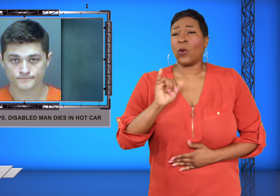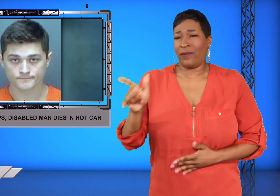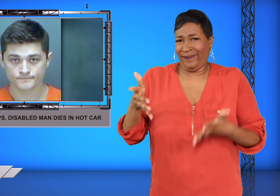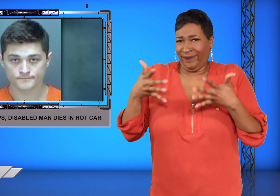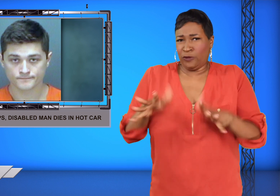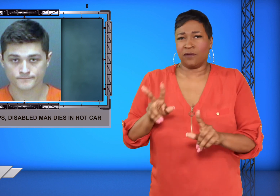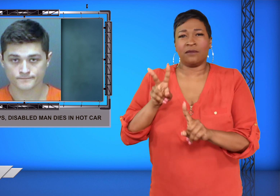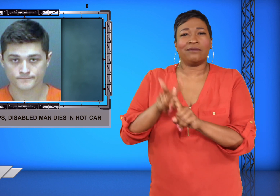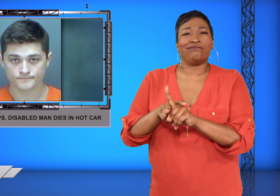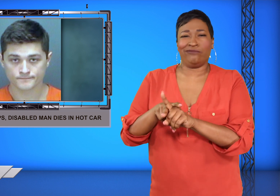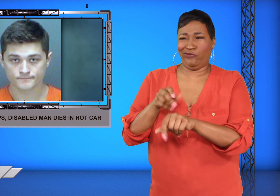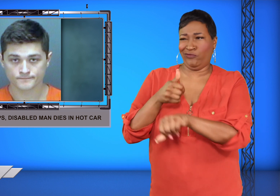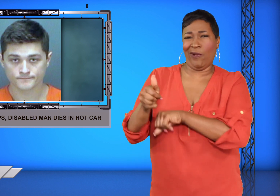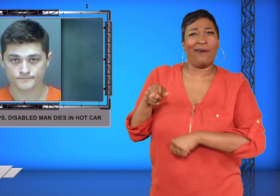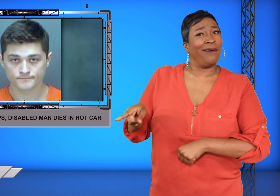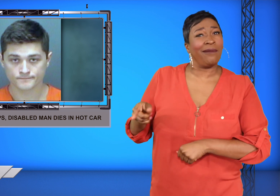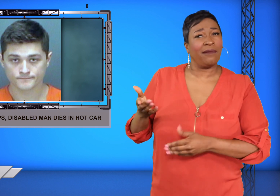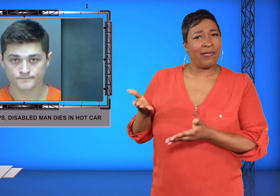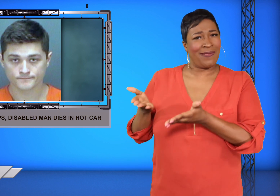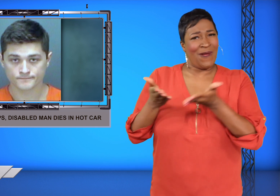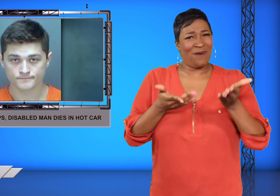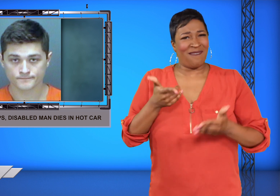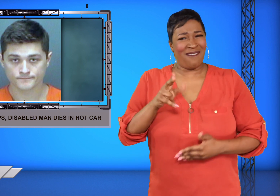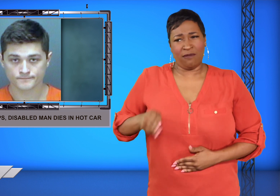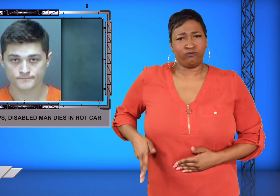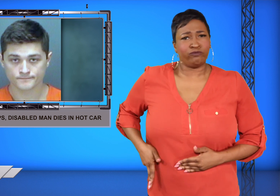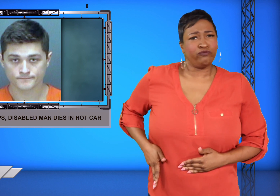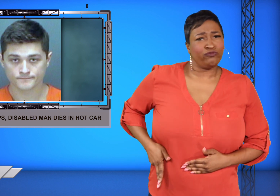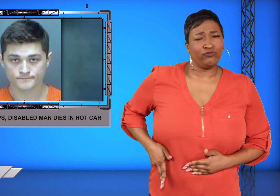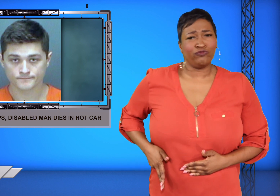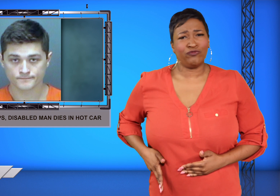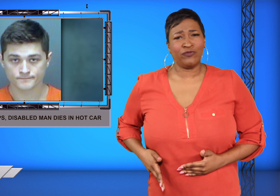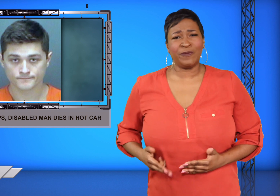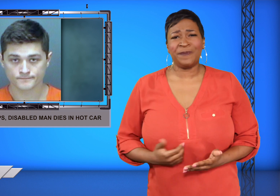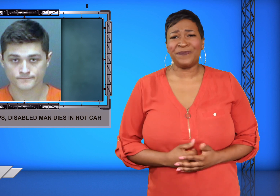He was charged with carrying a concealed firearm.